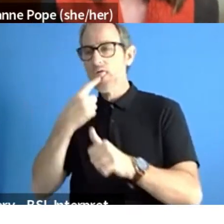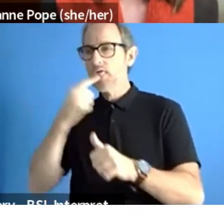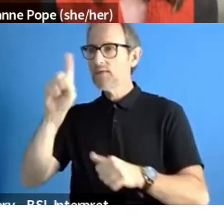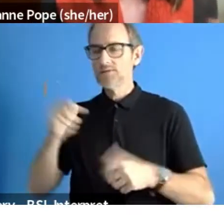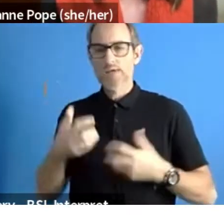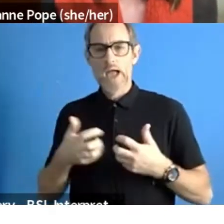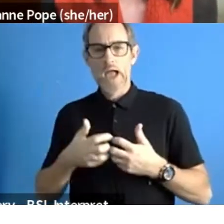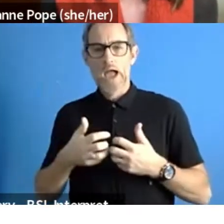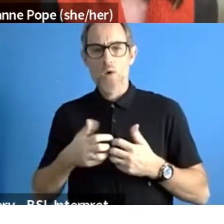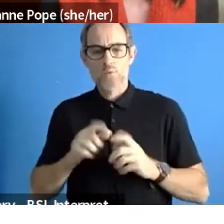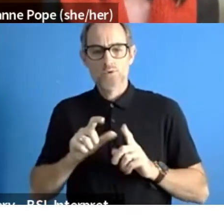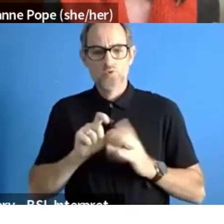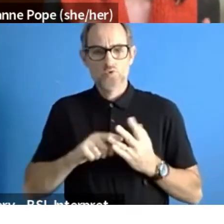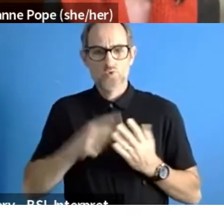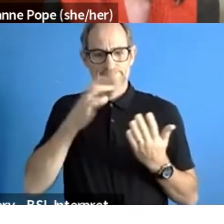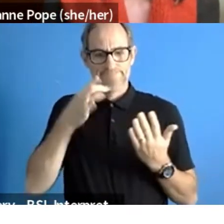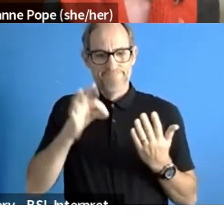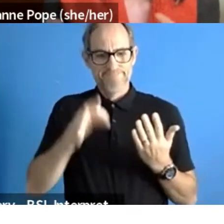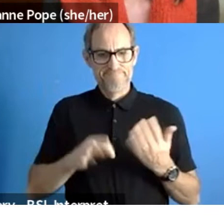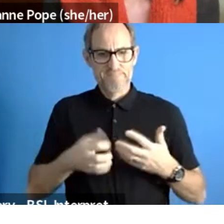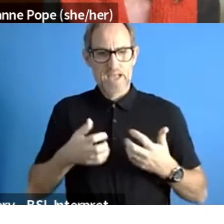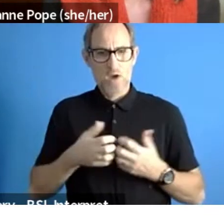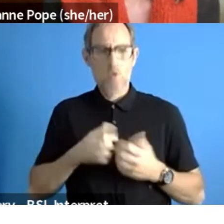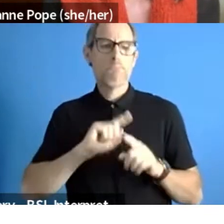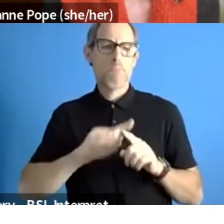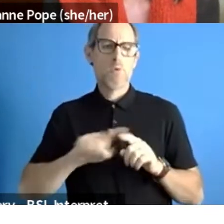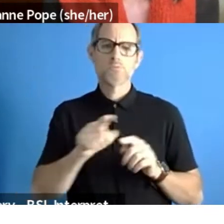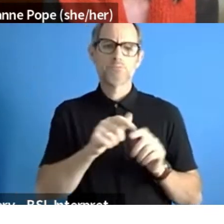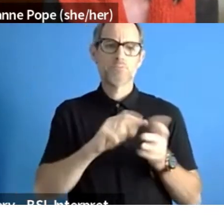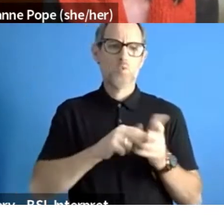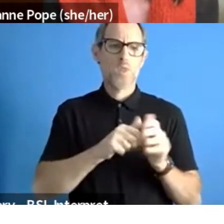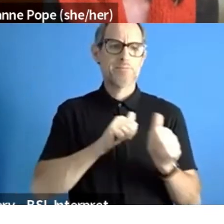organisations who do these audits where real people with real disabilities